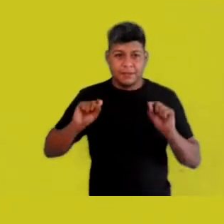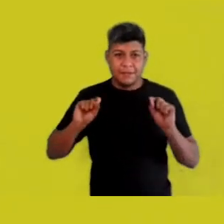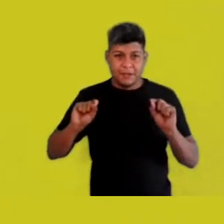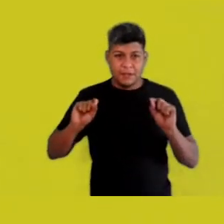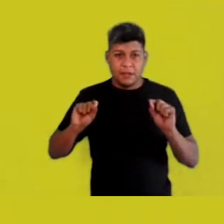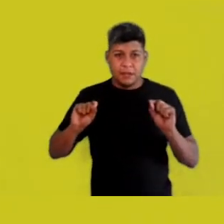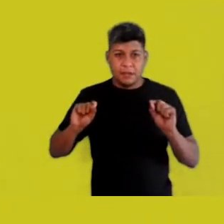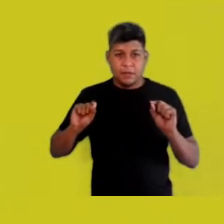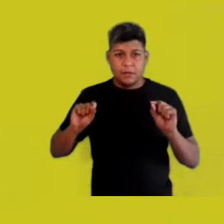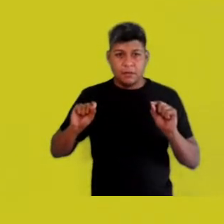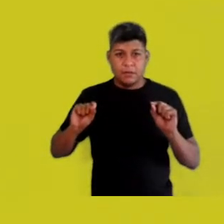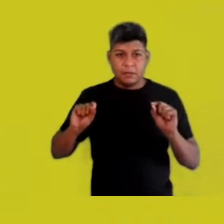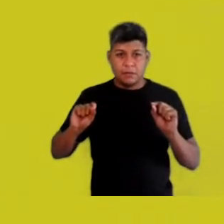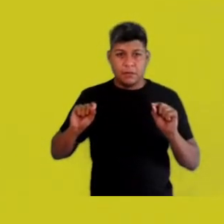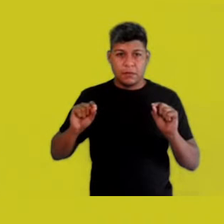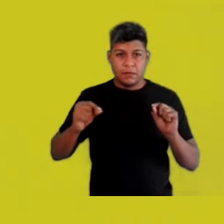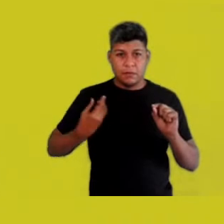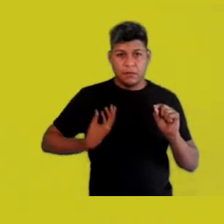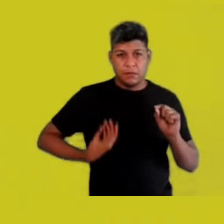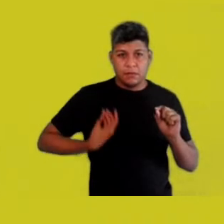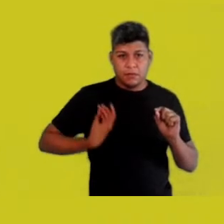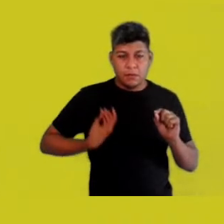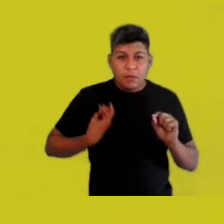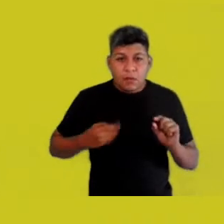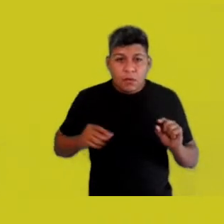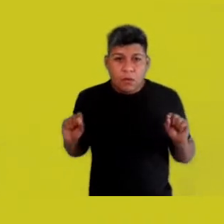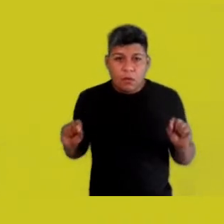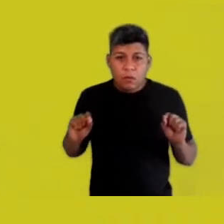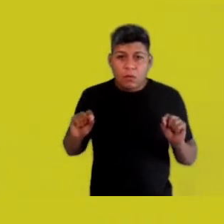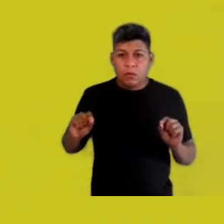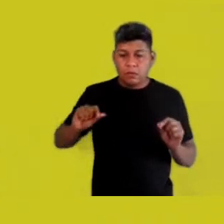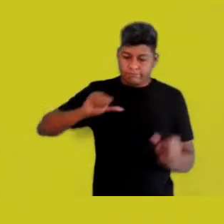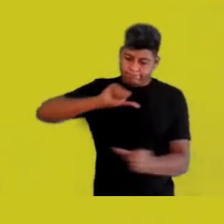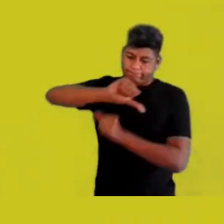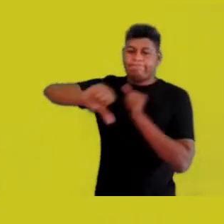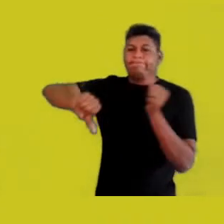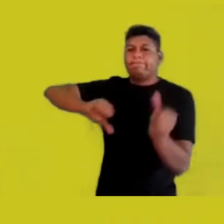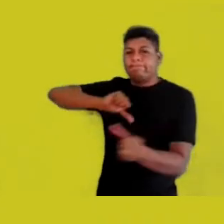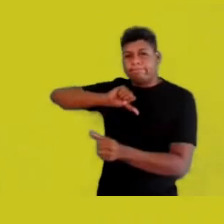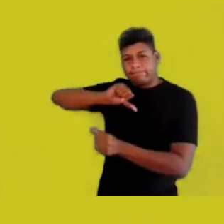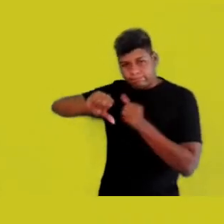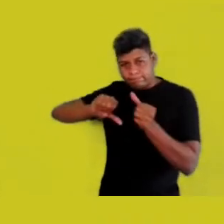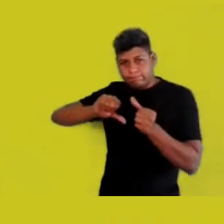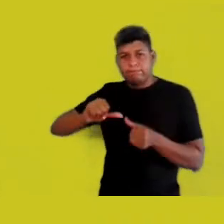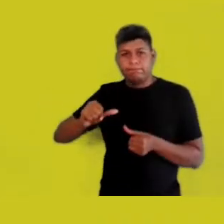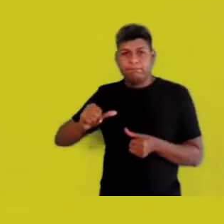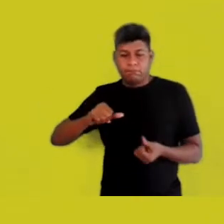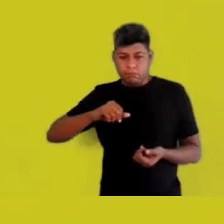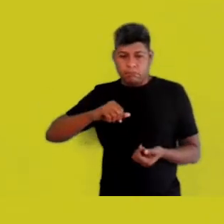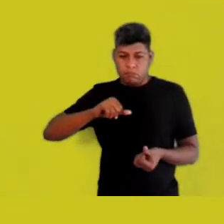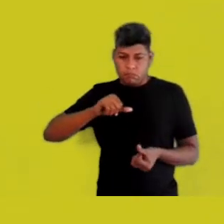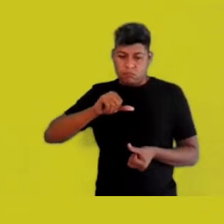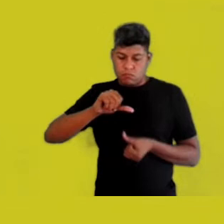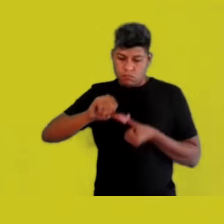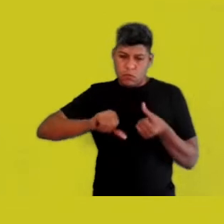it’s not about philosophical ethnocentrism, when we use this expression “ontology”. Quite the contrary.